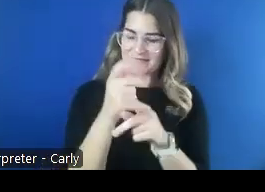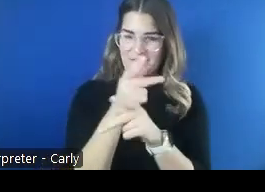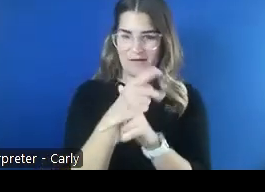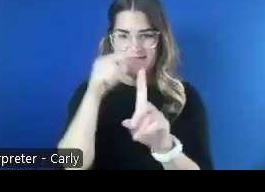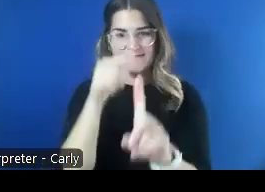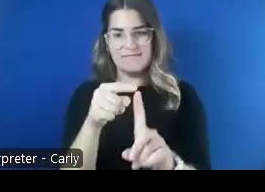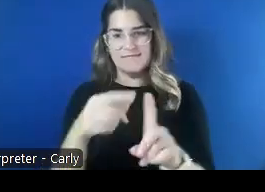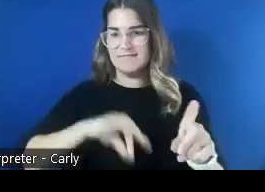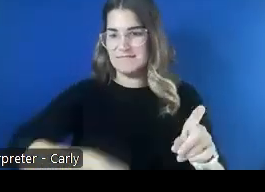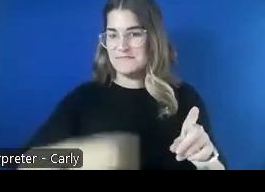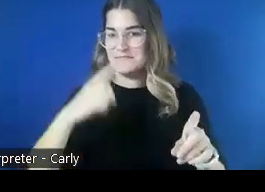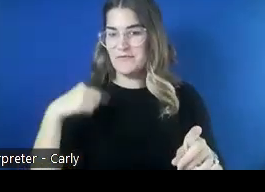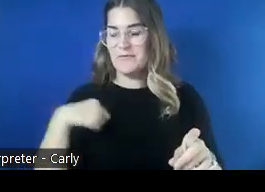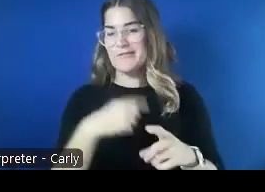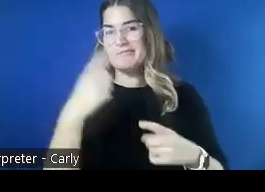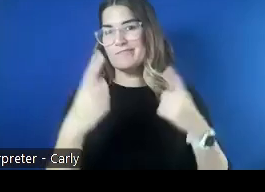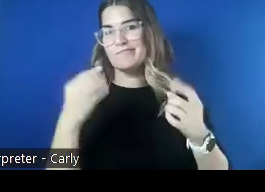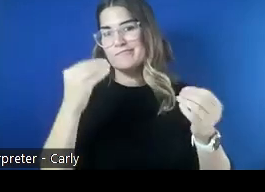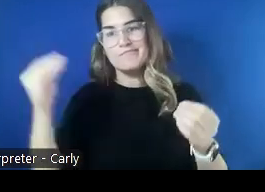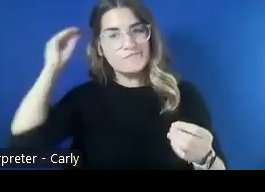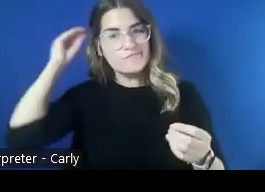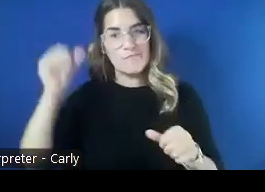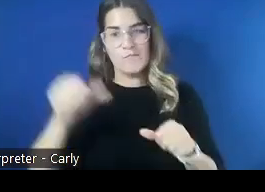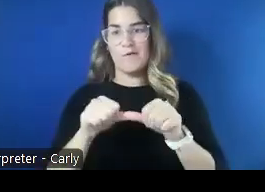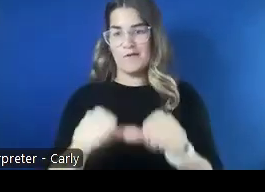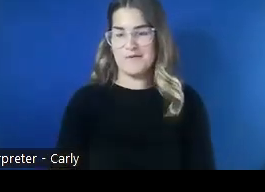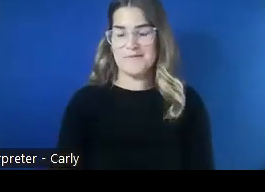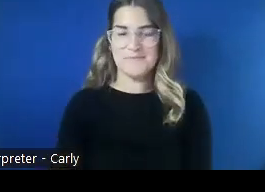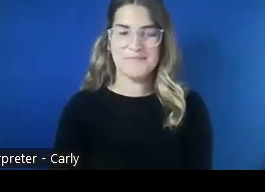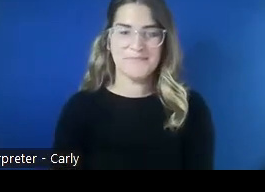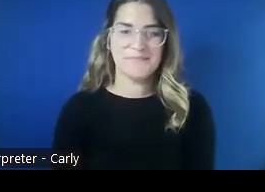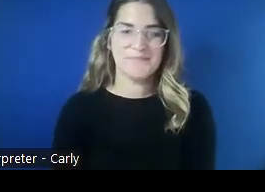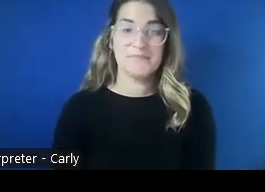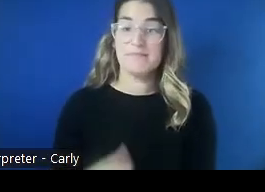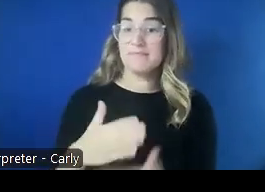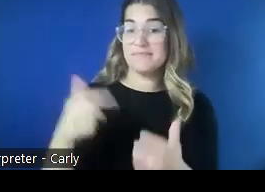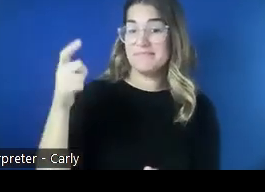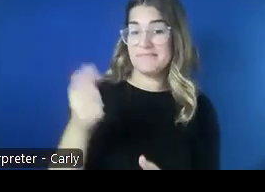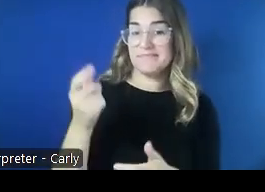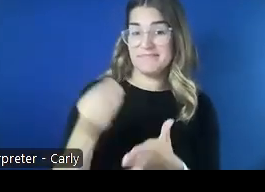for us to think about in an ongoing way we do have some grant funding that's um that we're